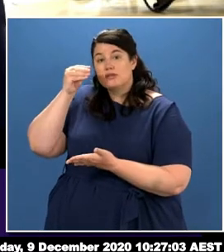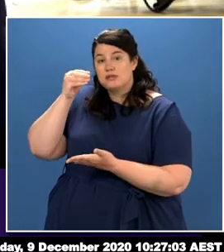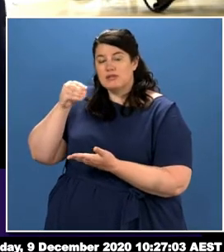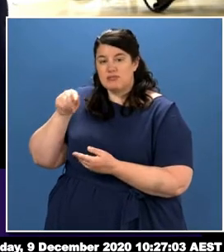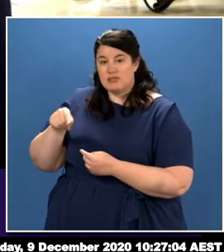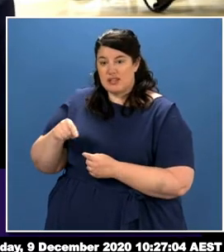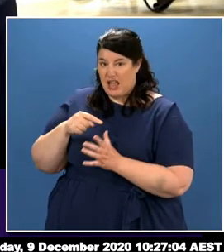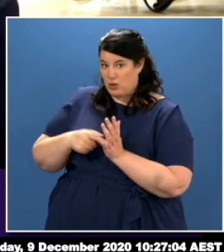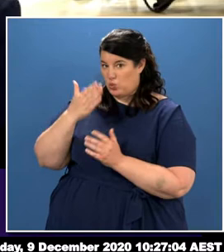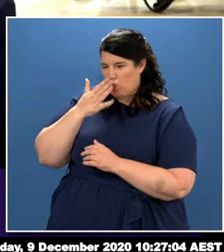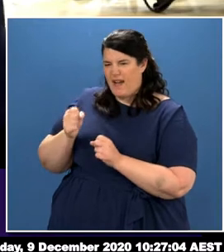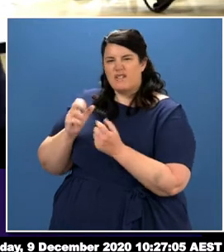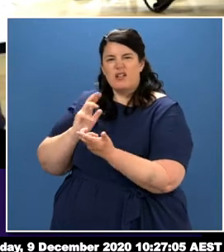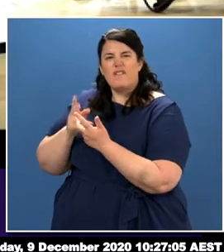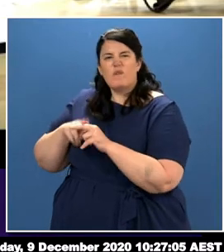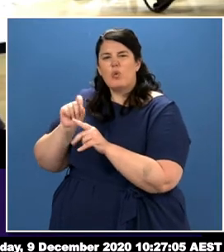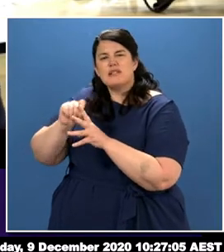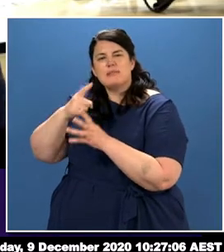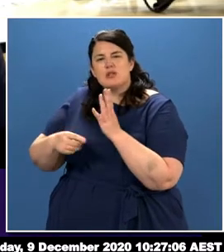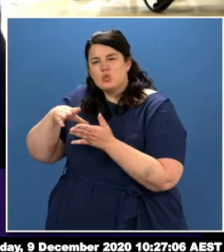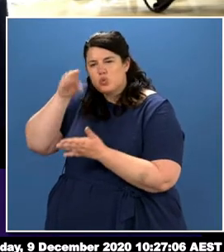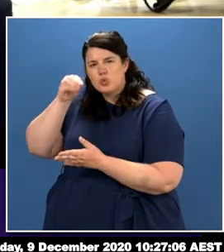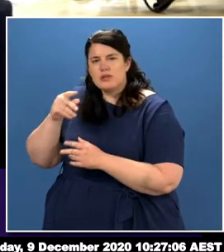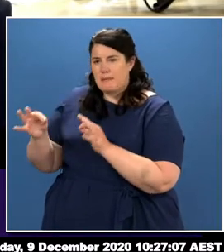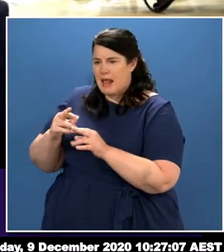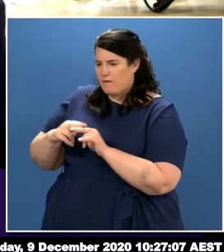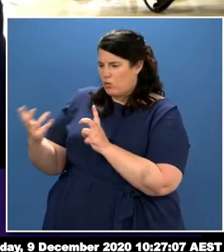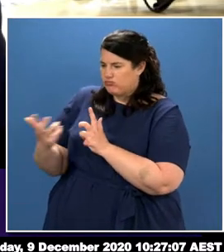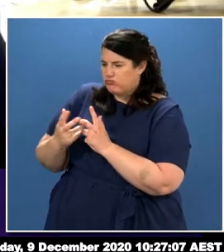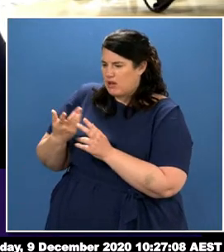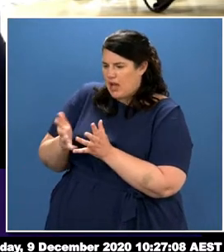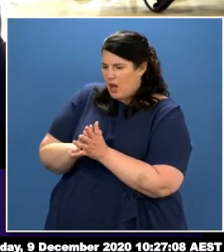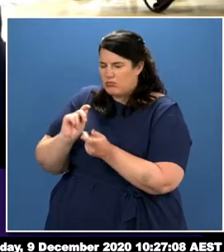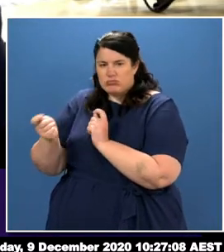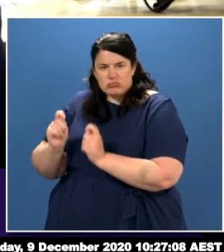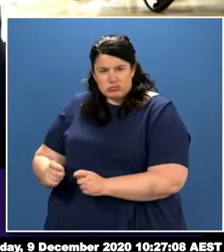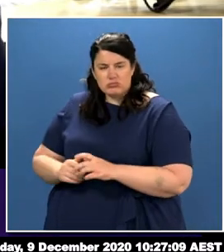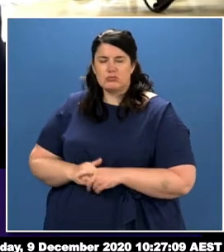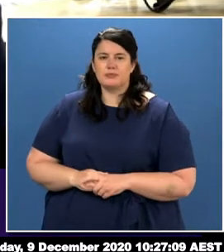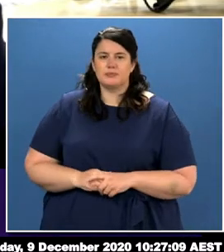And that was at school that you had that? Yes. You had the opportunity to complete some paid and volunteer